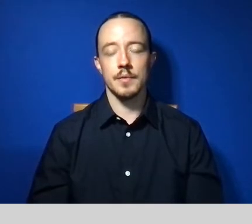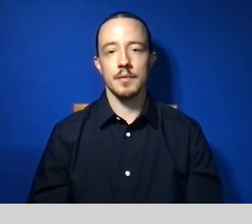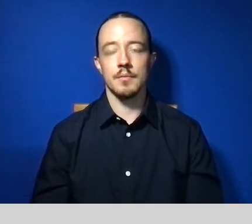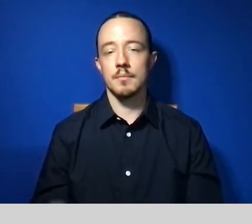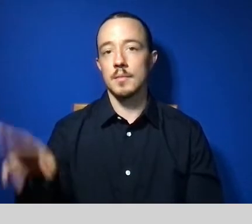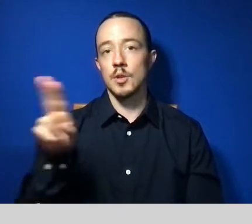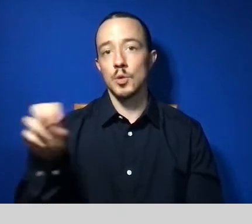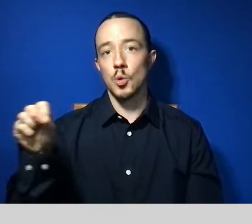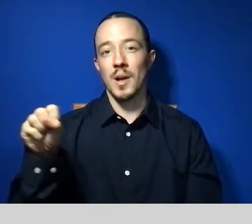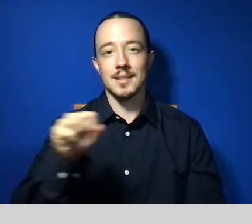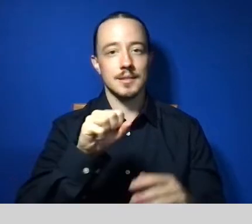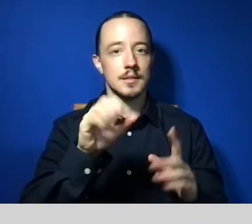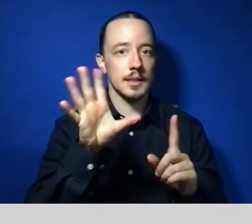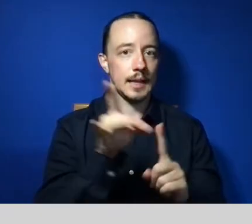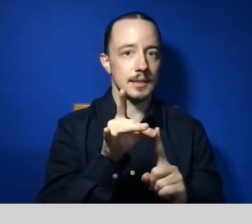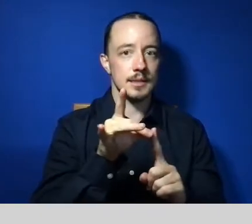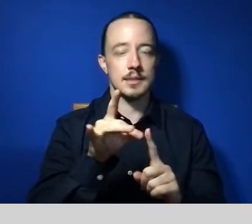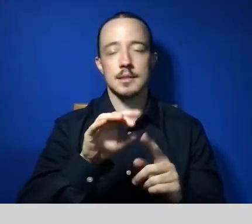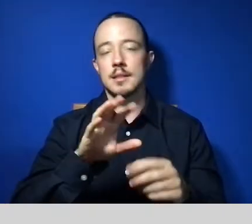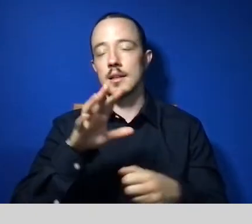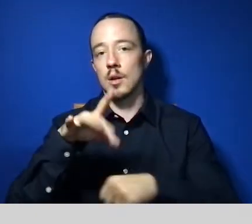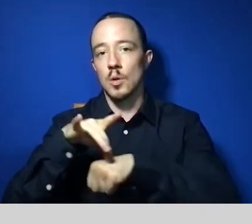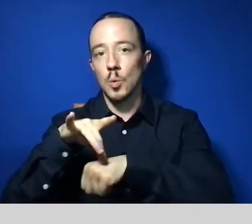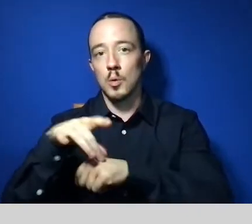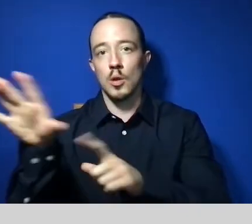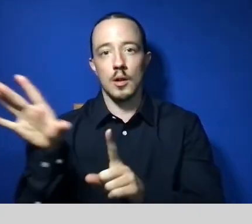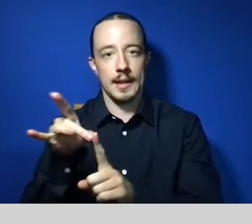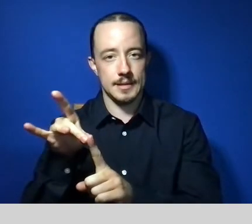and it's like US and global cases and deaths over time.